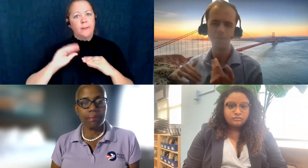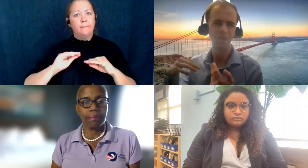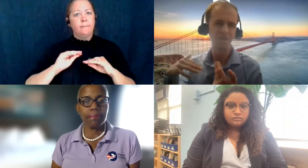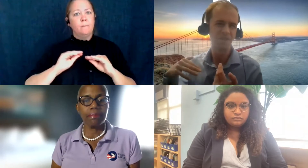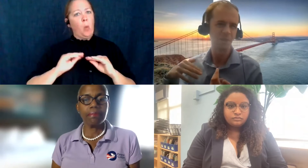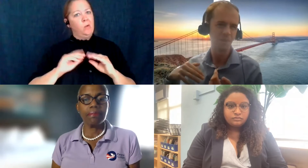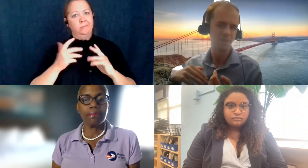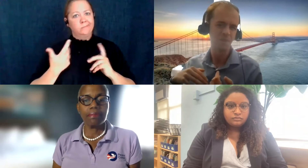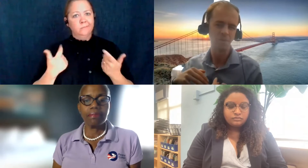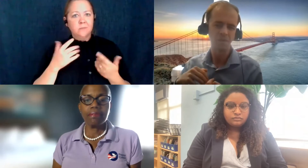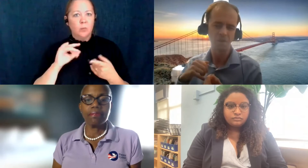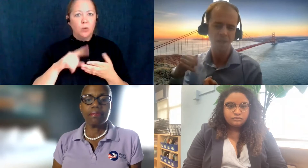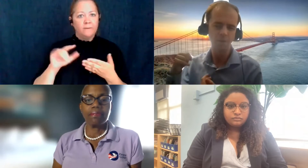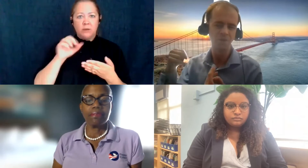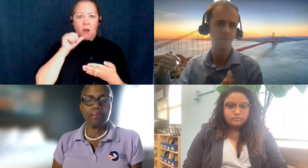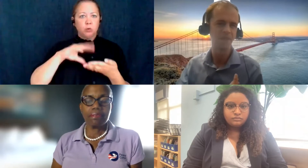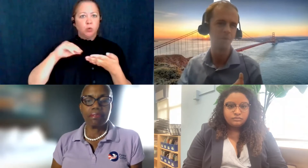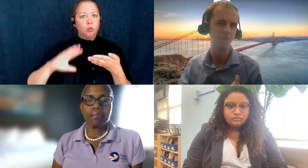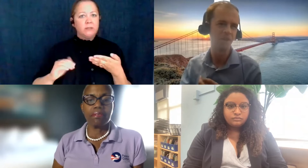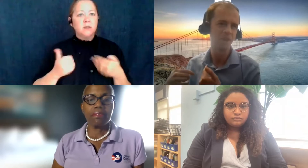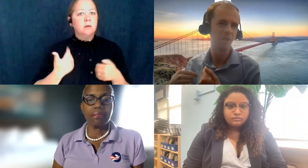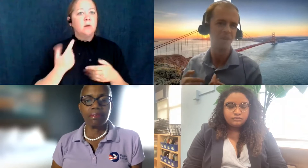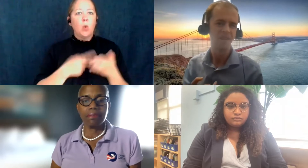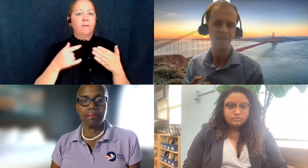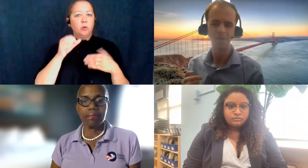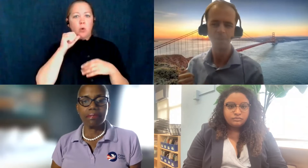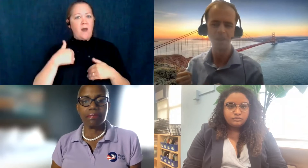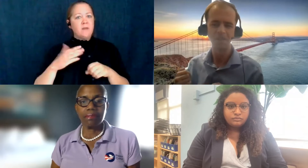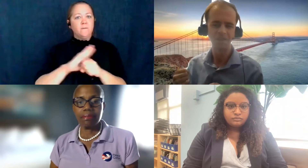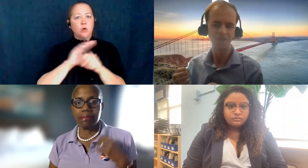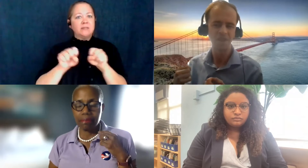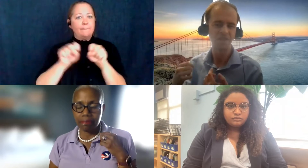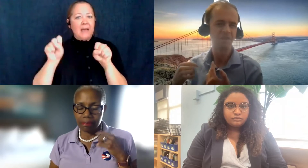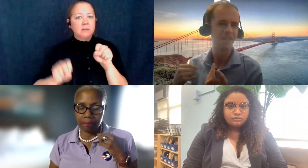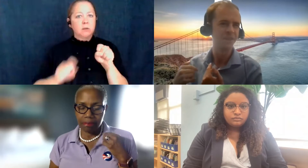more units or what if you don't have a whole semester or a year to spend taking classes?